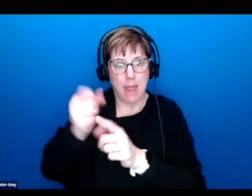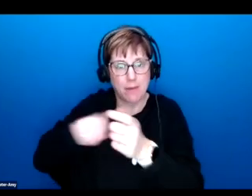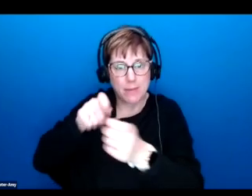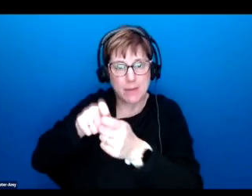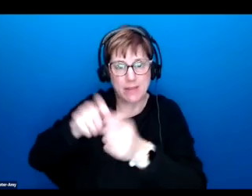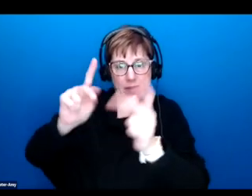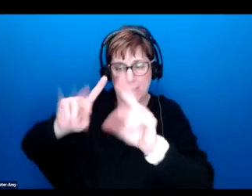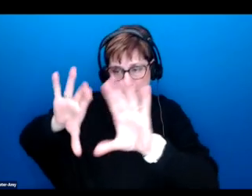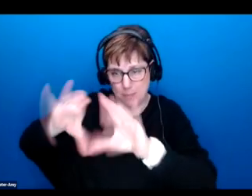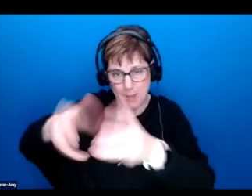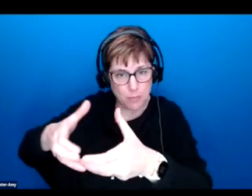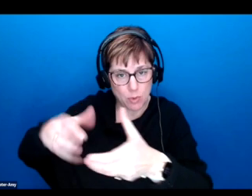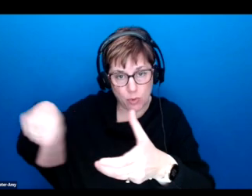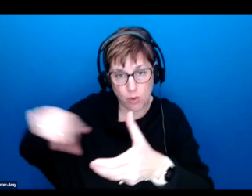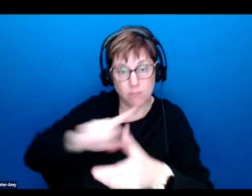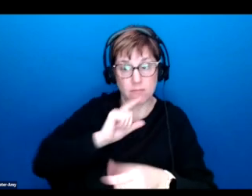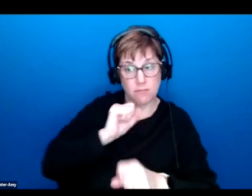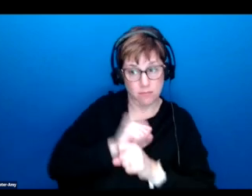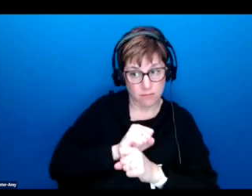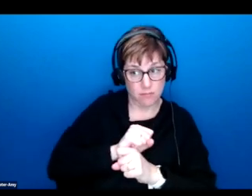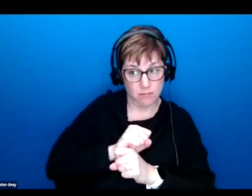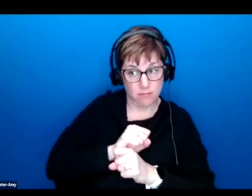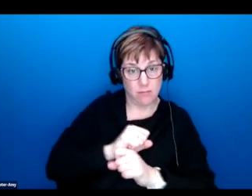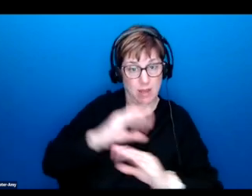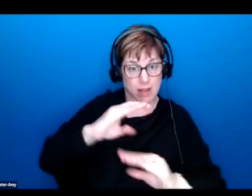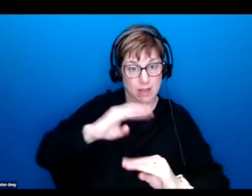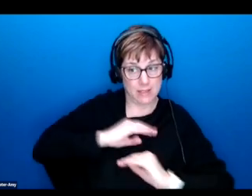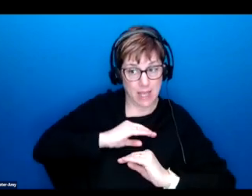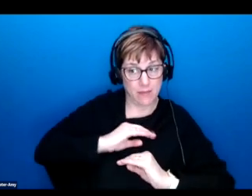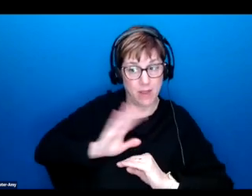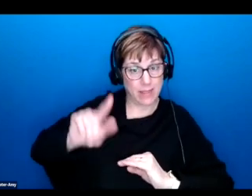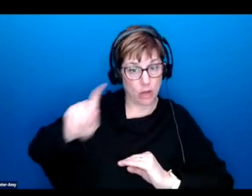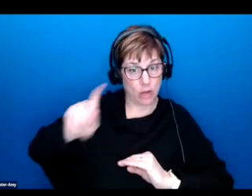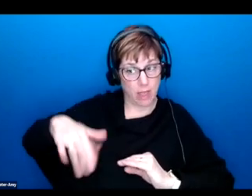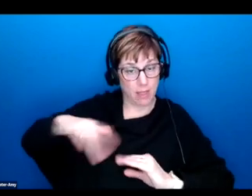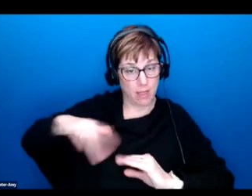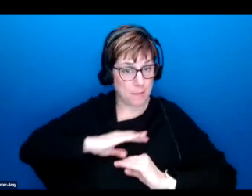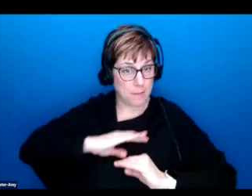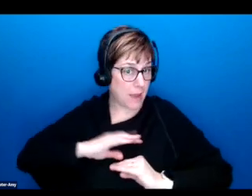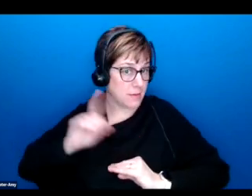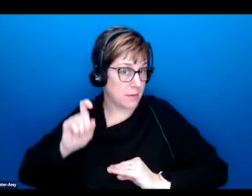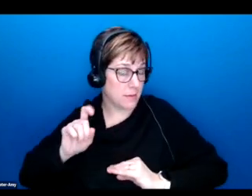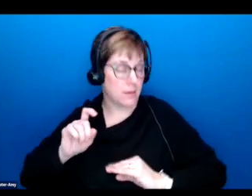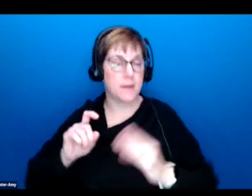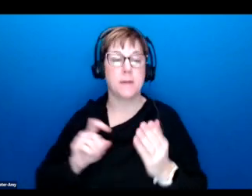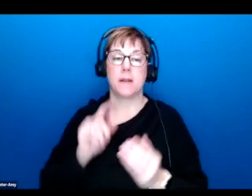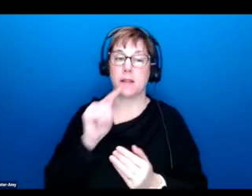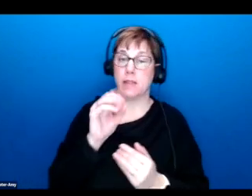and if they are in fact addressing unmet need. Also, this tool allows us even